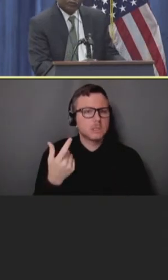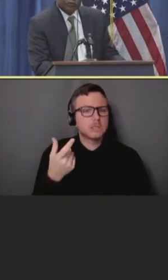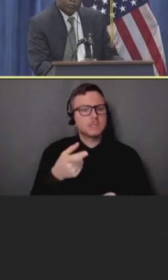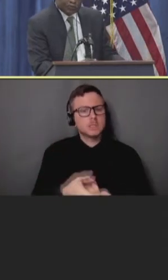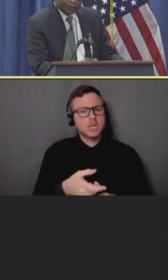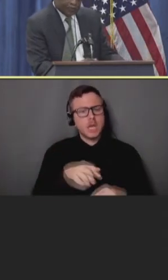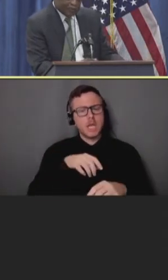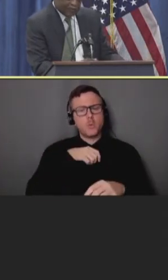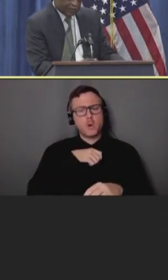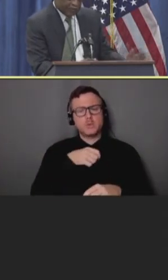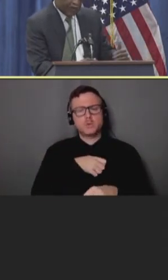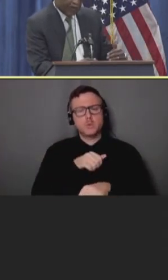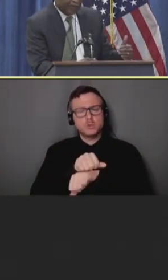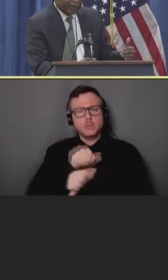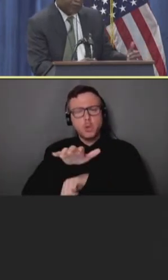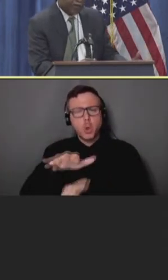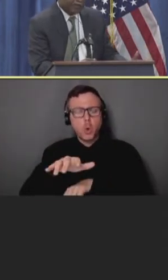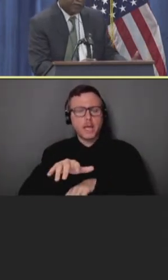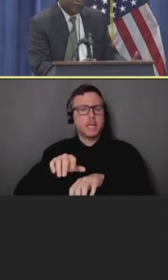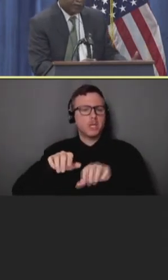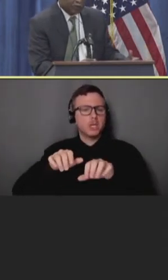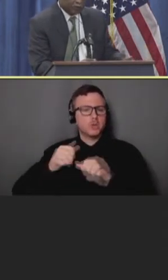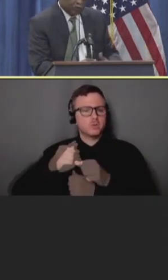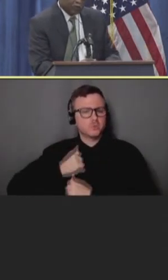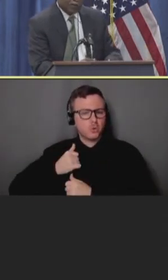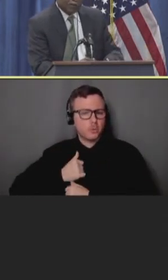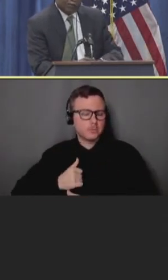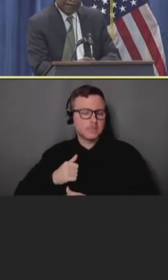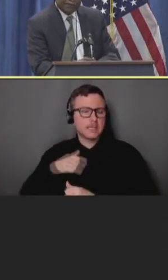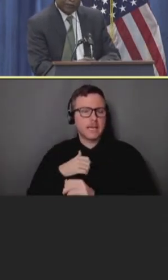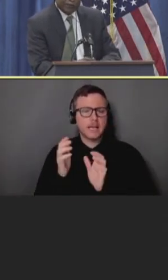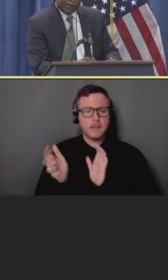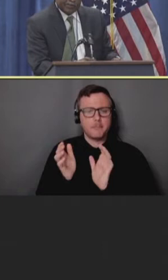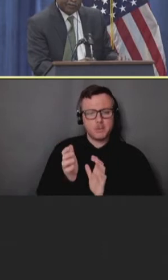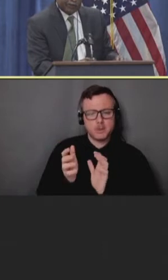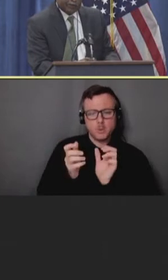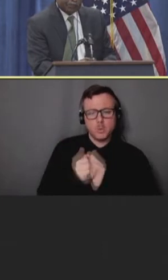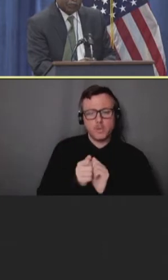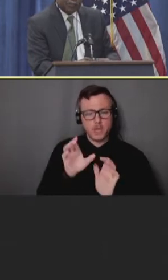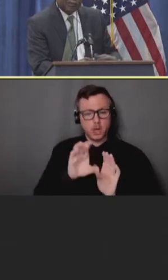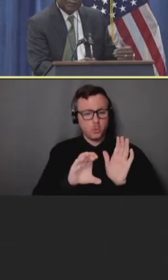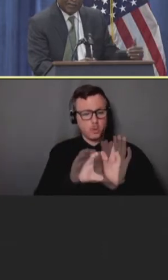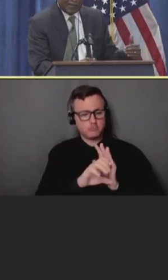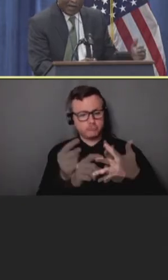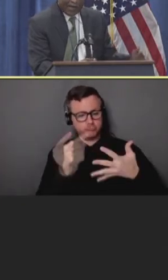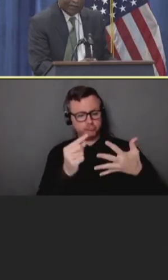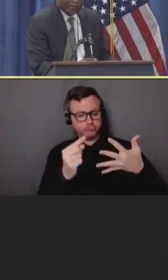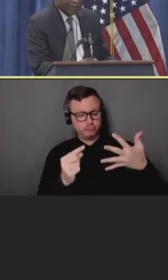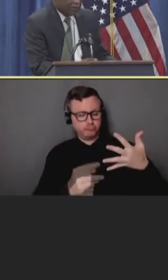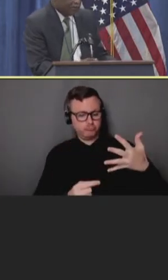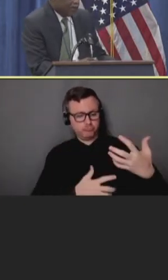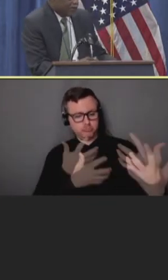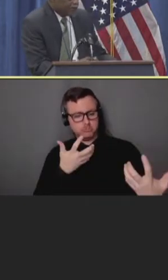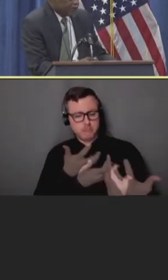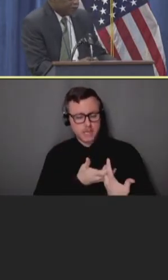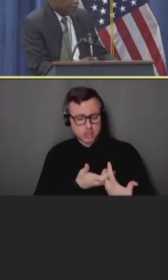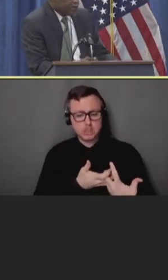troops and compared it with individuals who met the criteria for deployment but did not receive